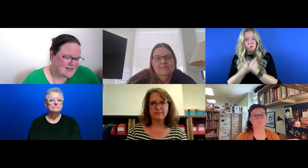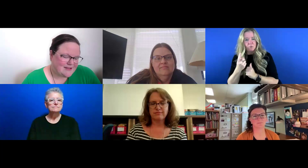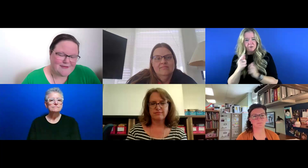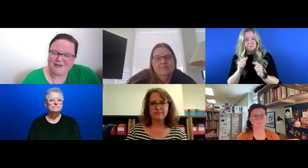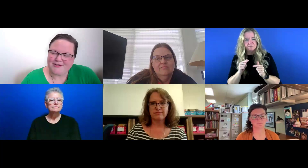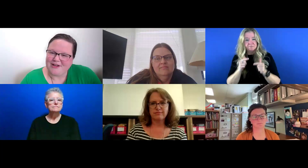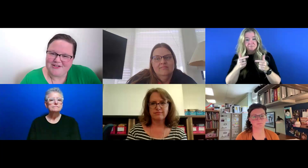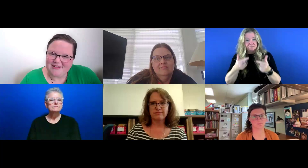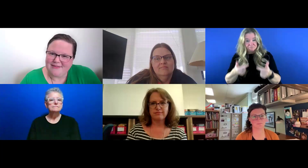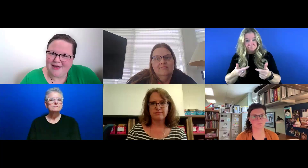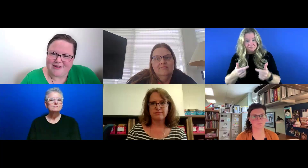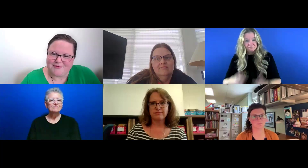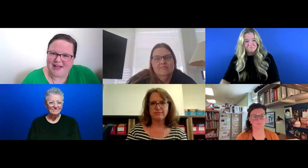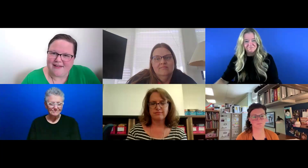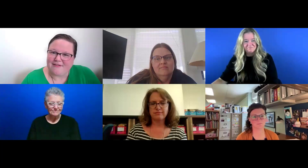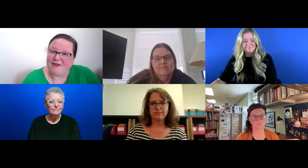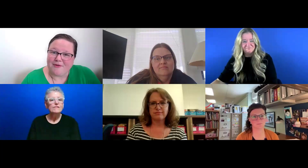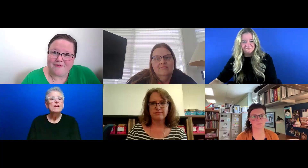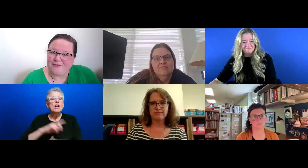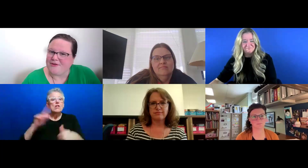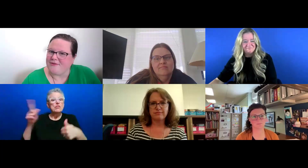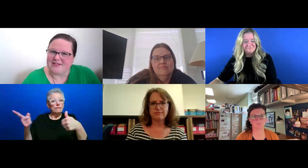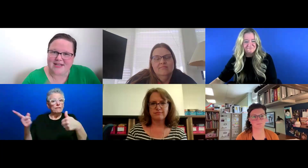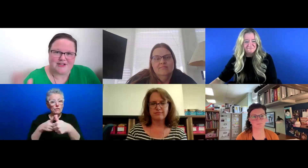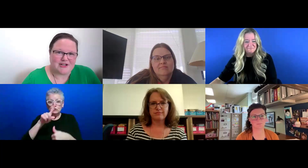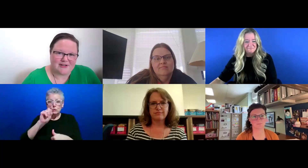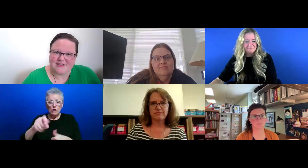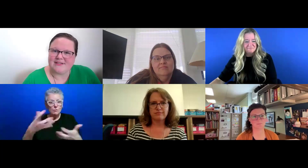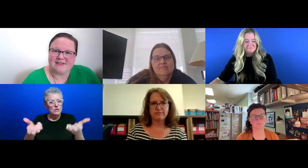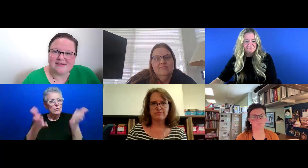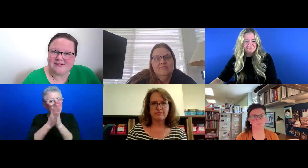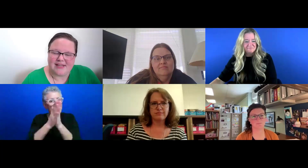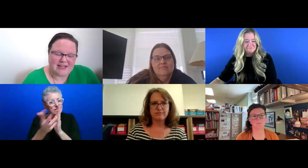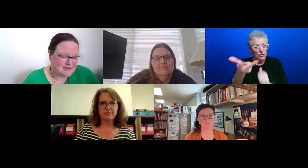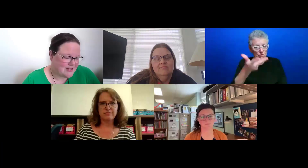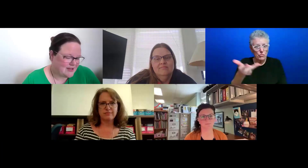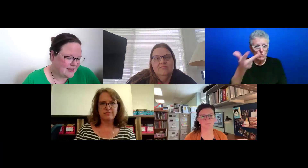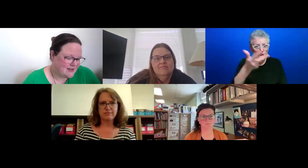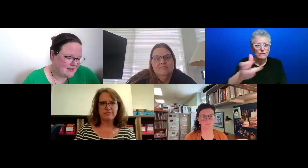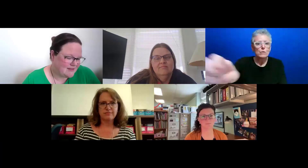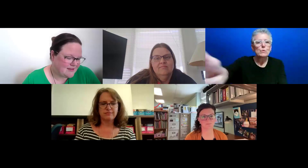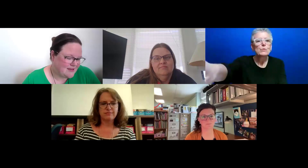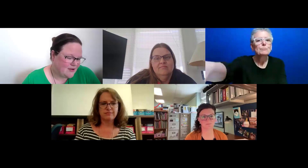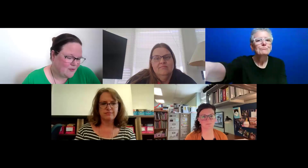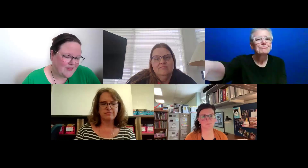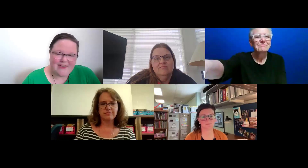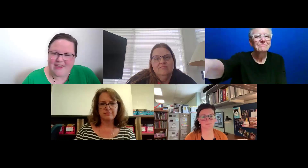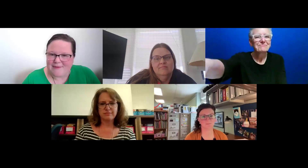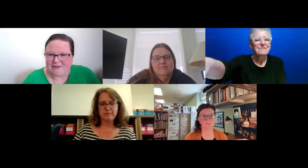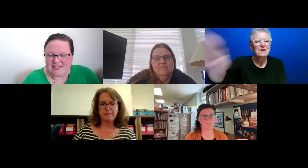And the first question that I just want to ask all three of you, and you can take turns answering, is when thinking about